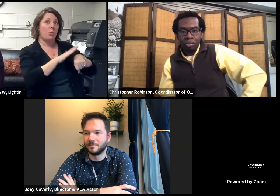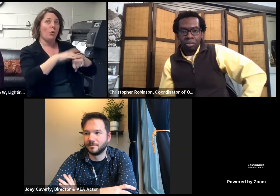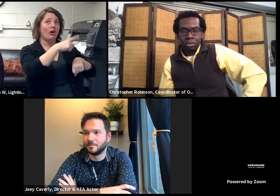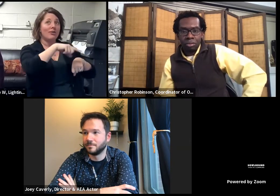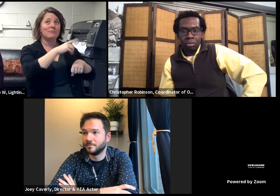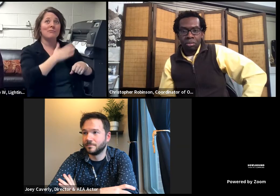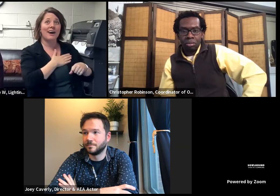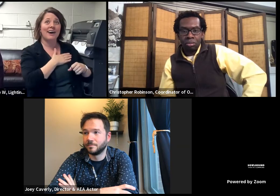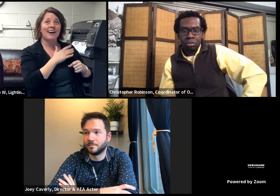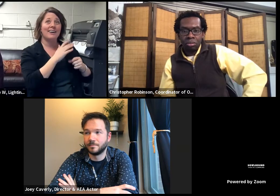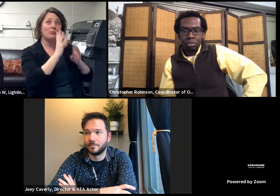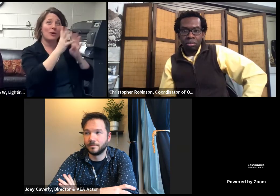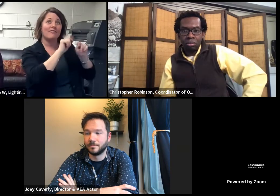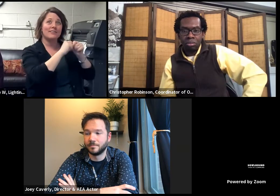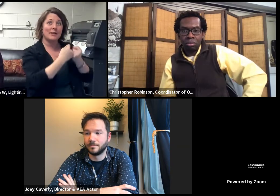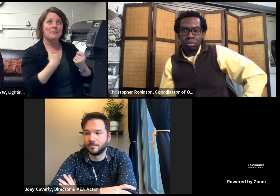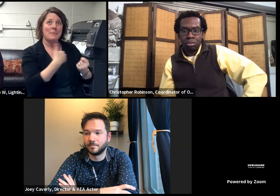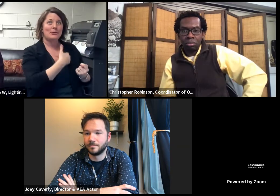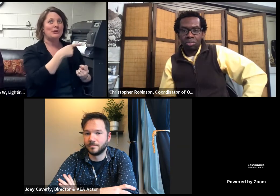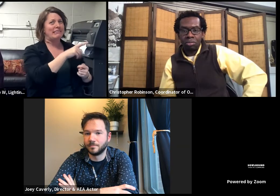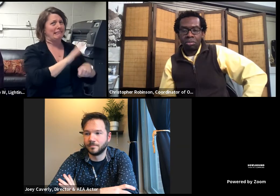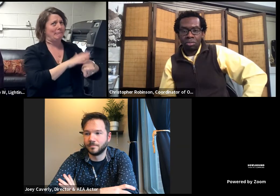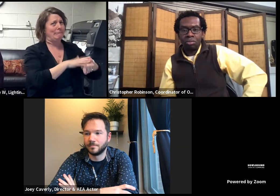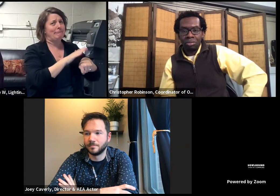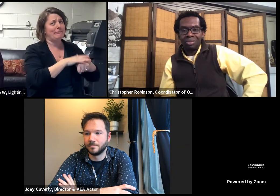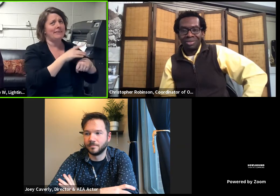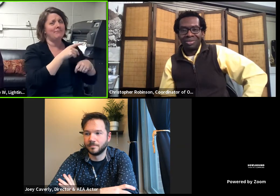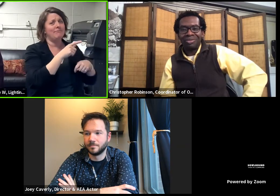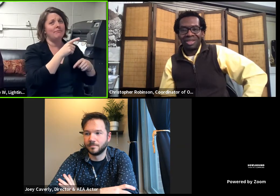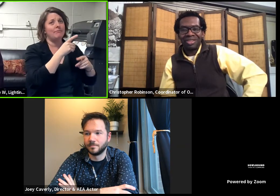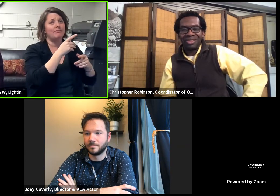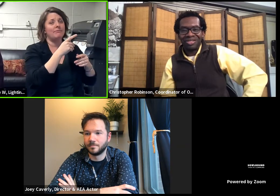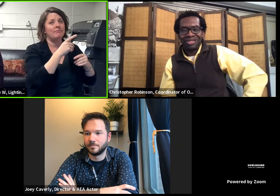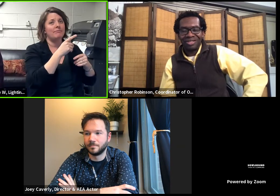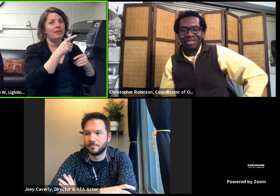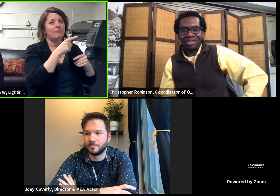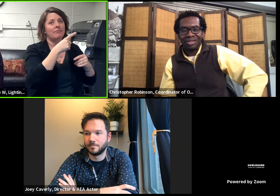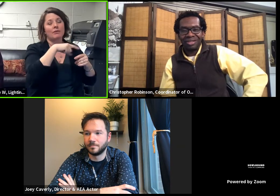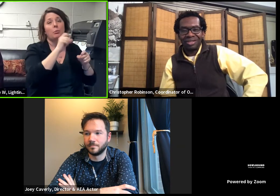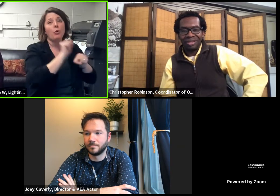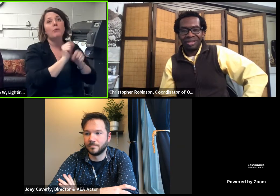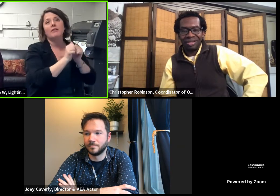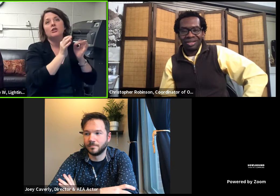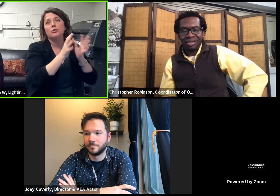Yeah, beautiful. And also warning my creative team as well, and say, "Hey, just so you know, this is going to be happening